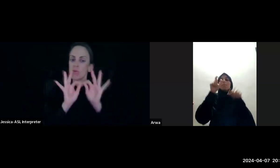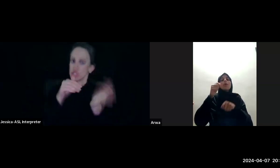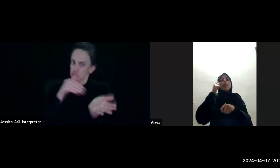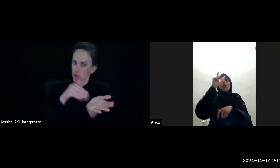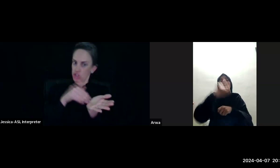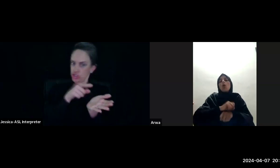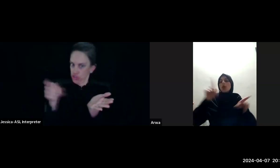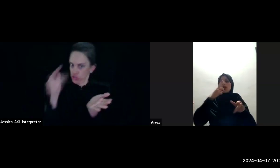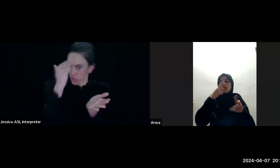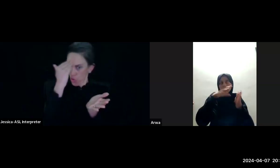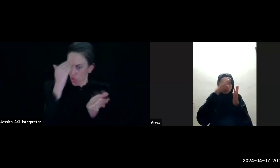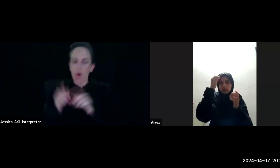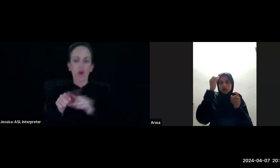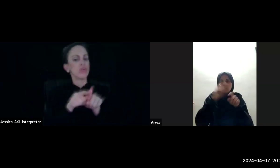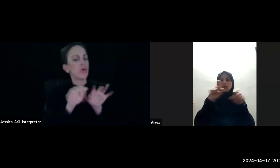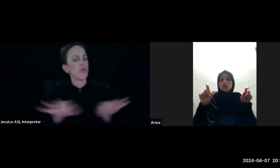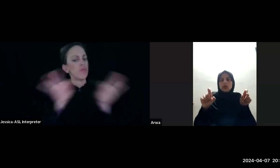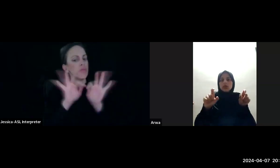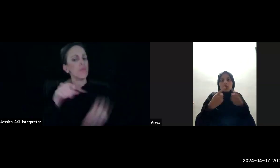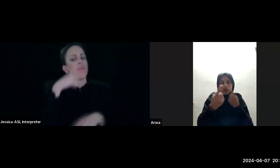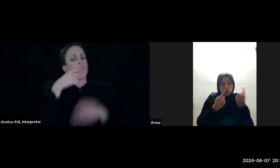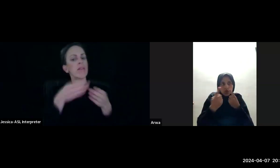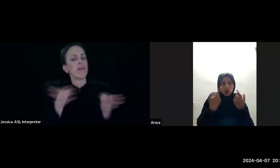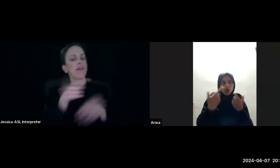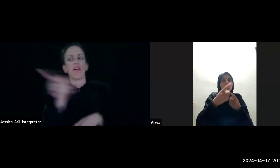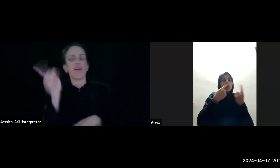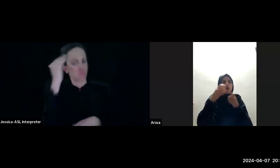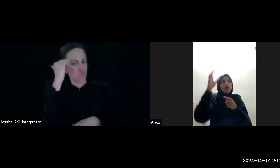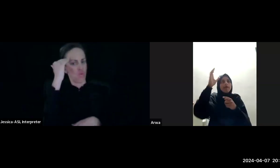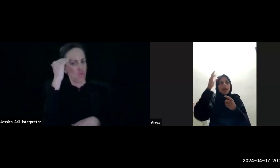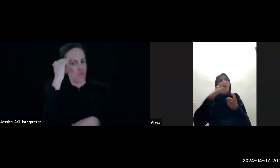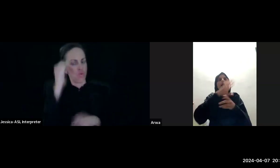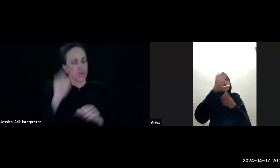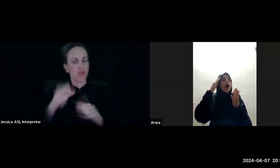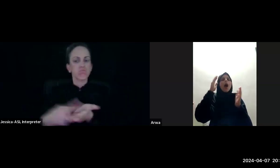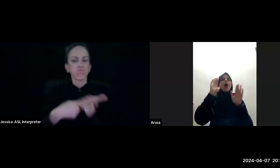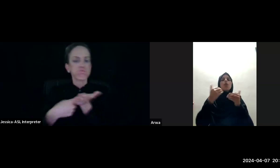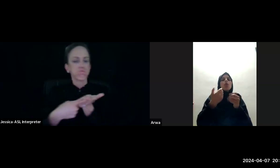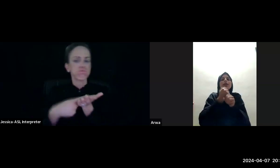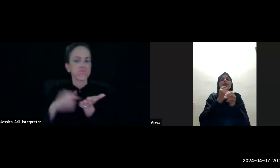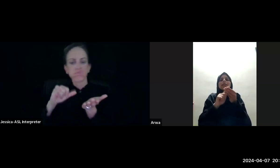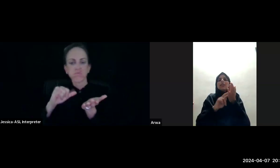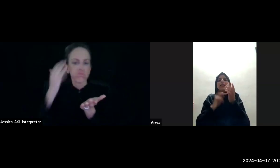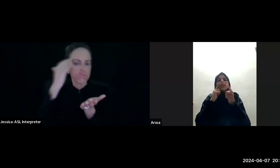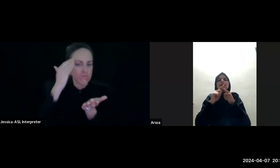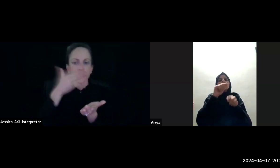should know so that they can talk and create an awareness amongst their own community. now